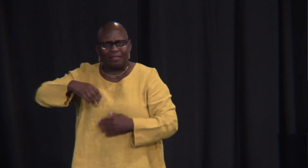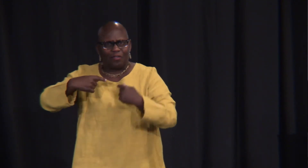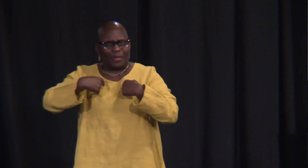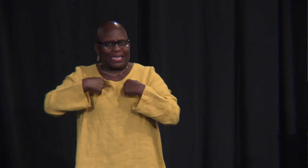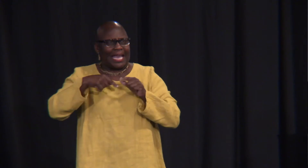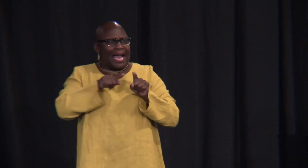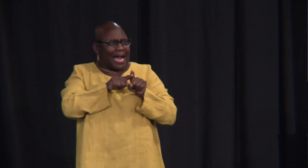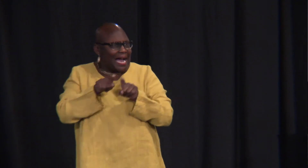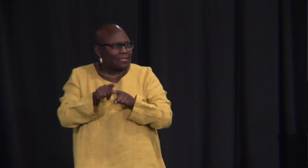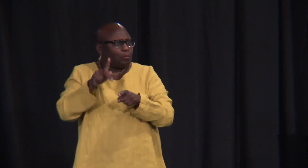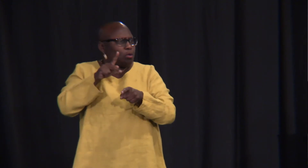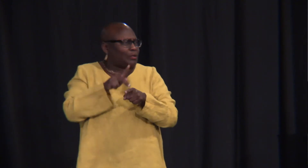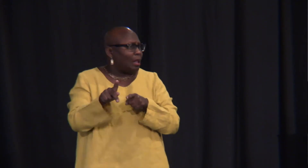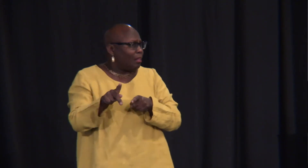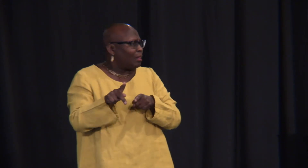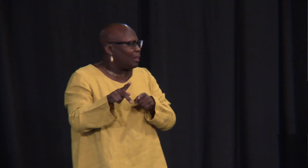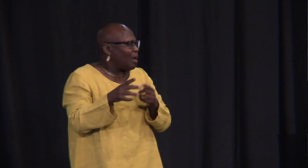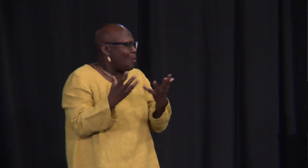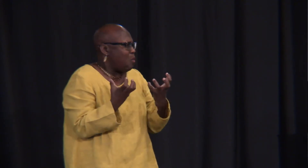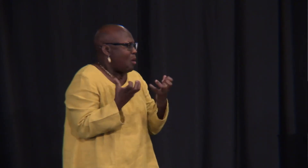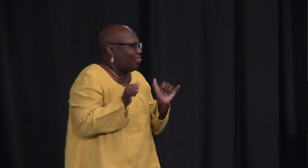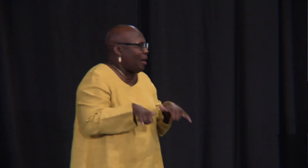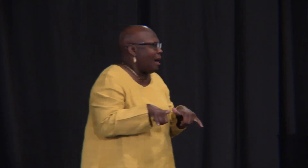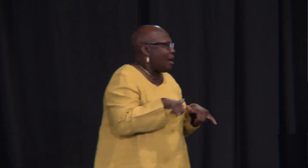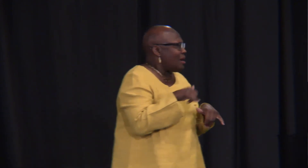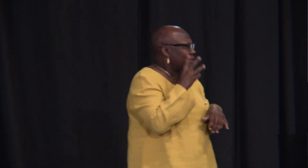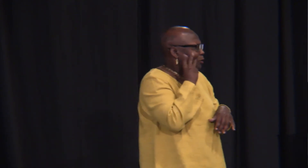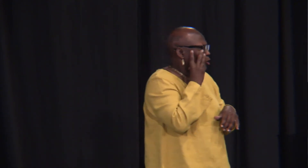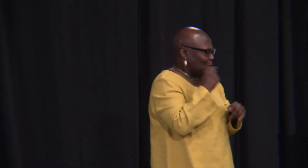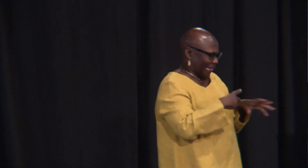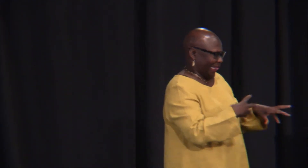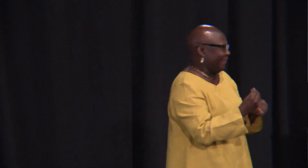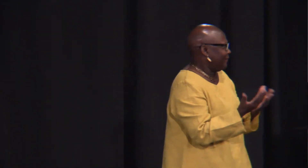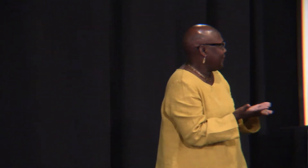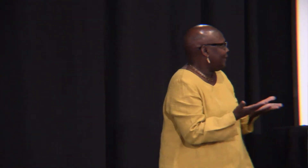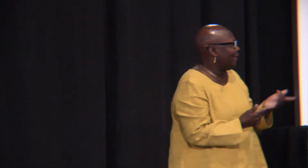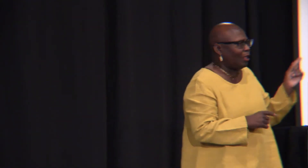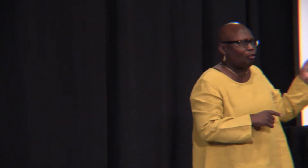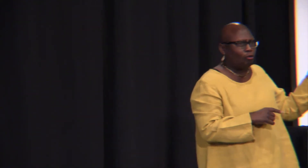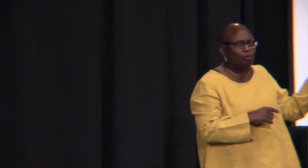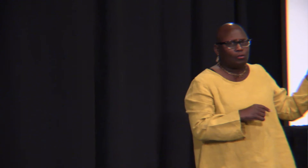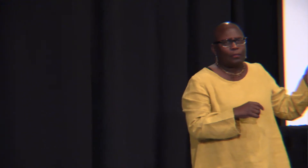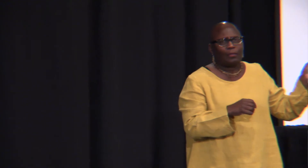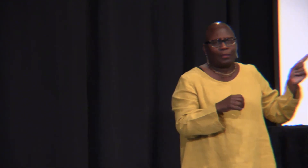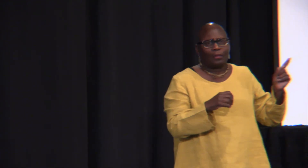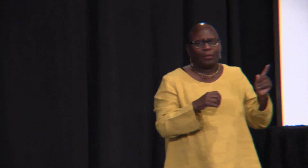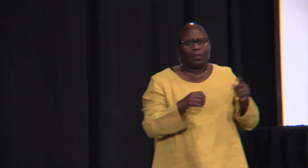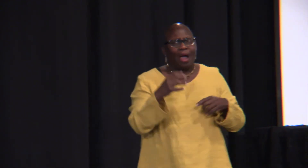when you attend these workshops and certainly we want to have that kind of professional development.